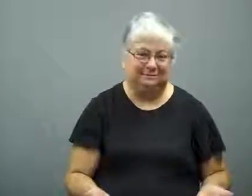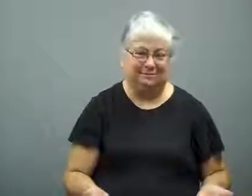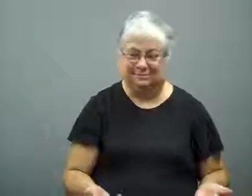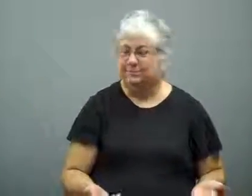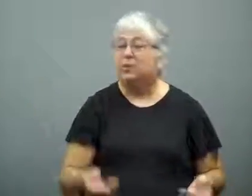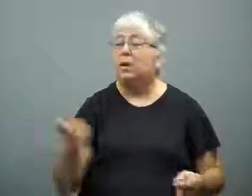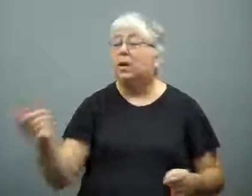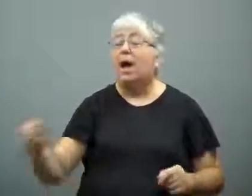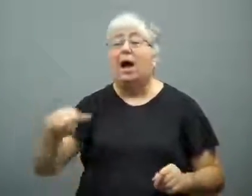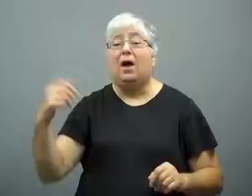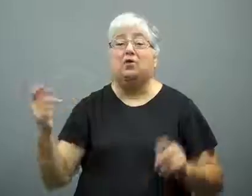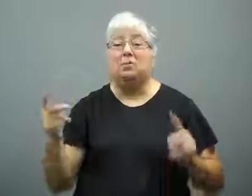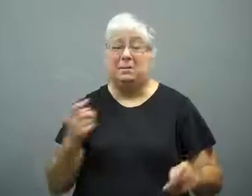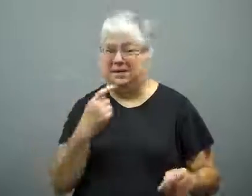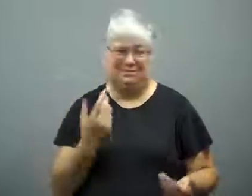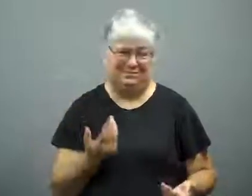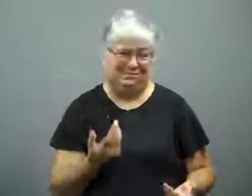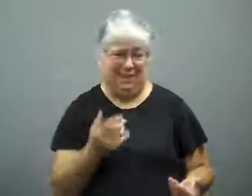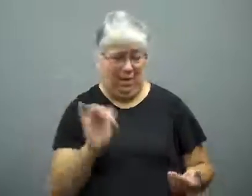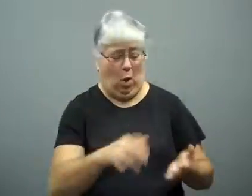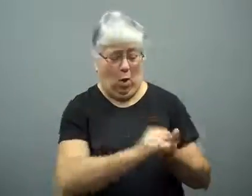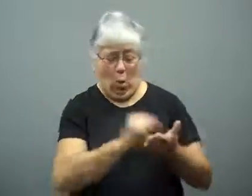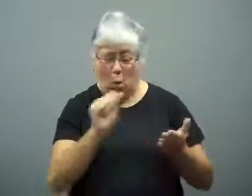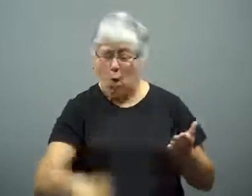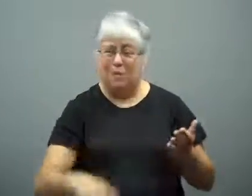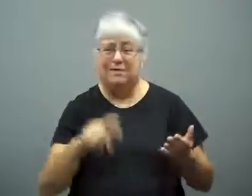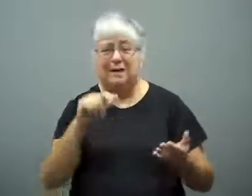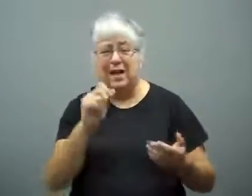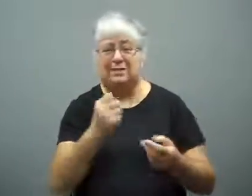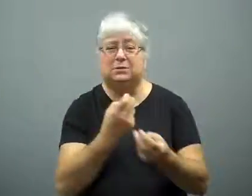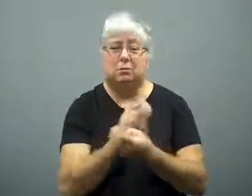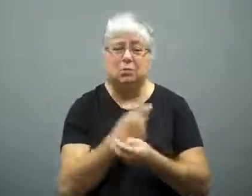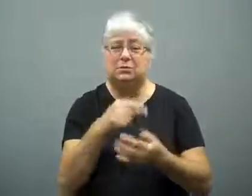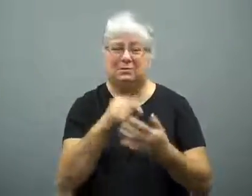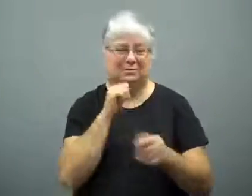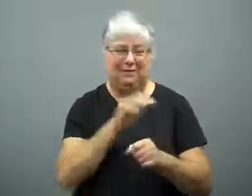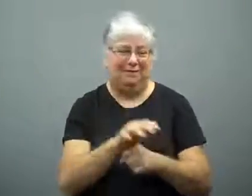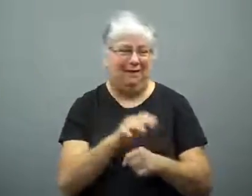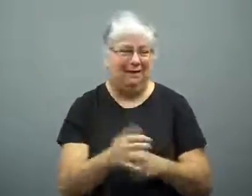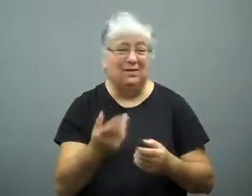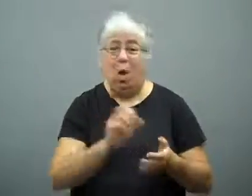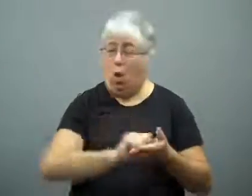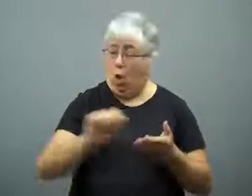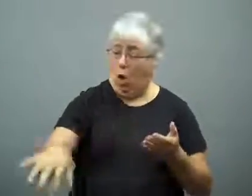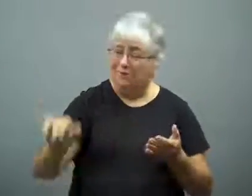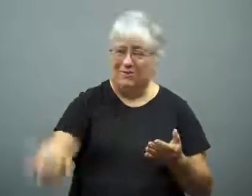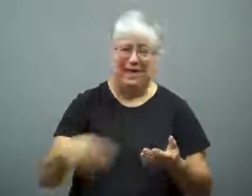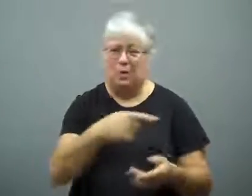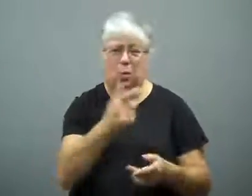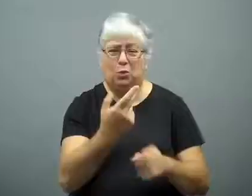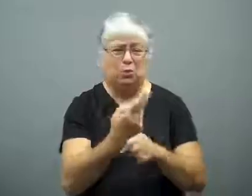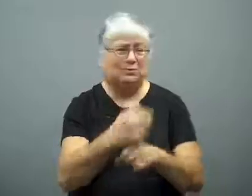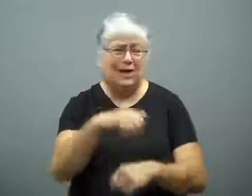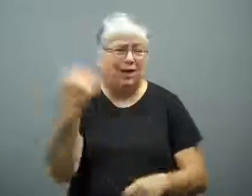Other critics say removing chemical weapons is not enough.